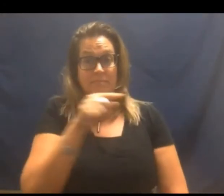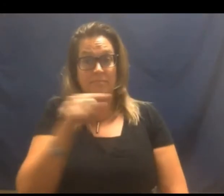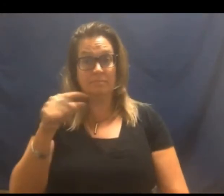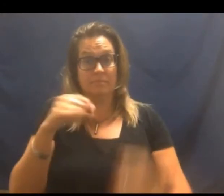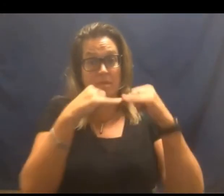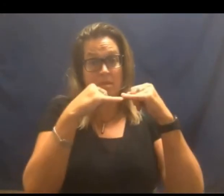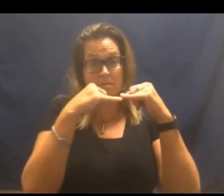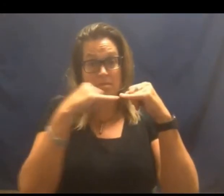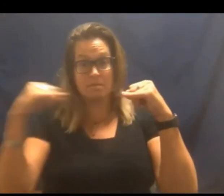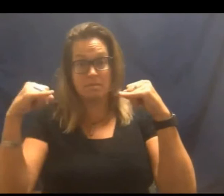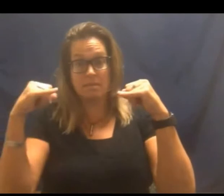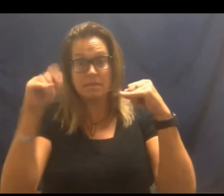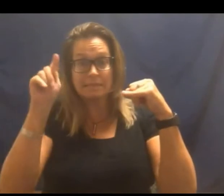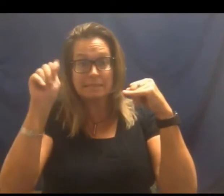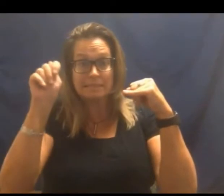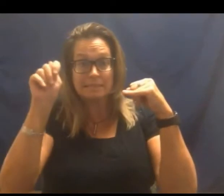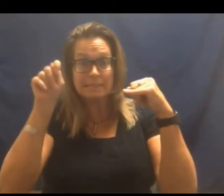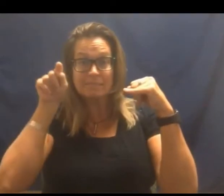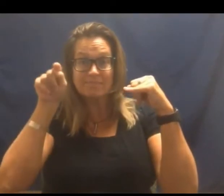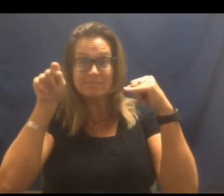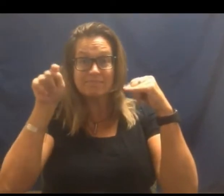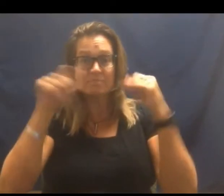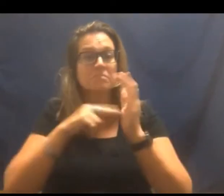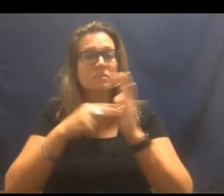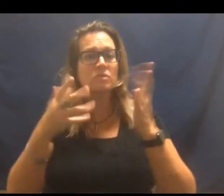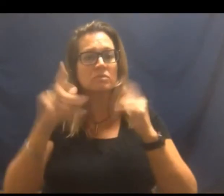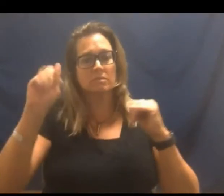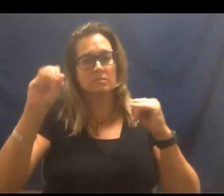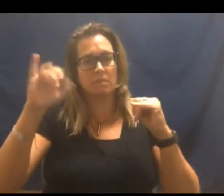this example I have here in the PowerPoint you see the line with the "t"